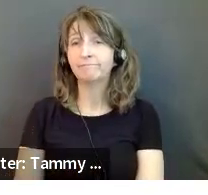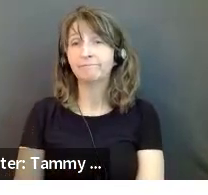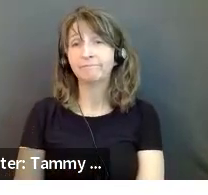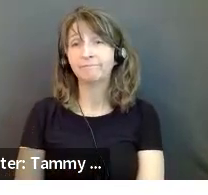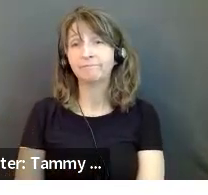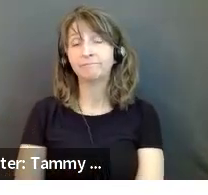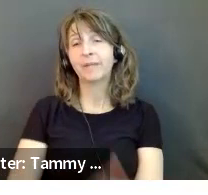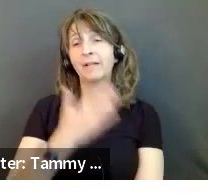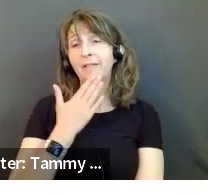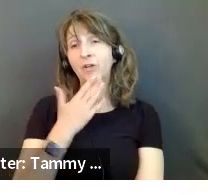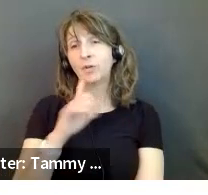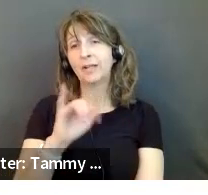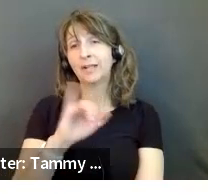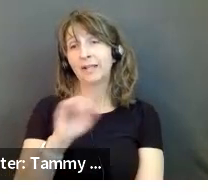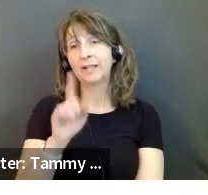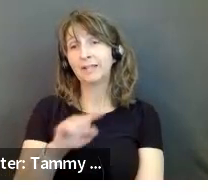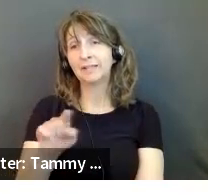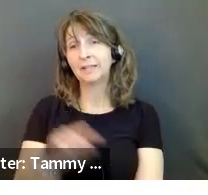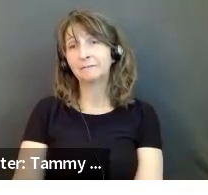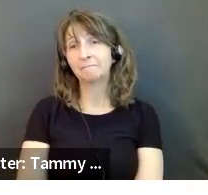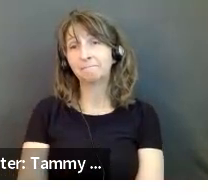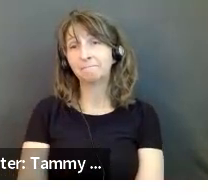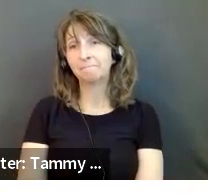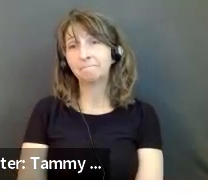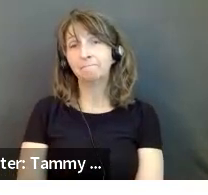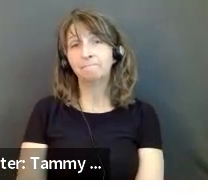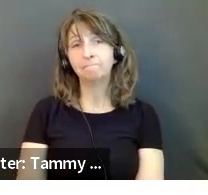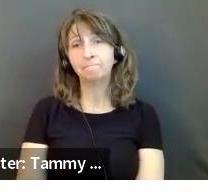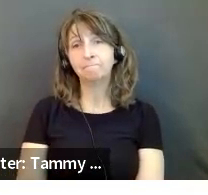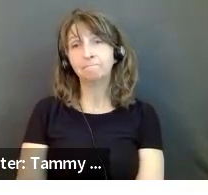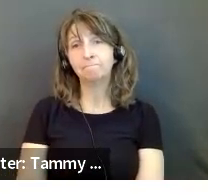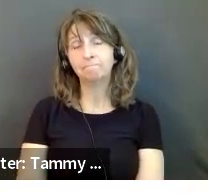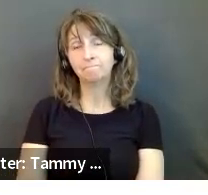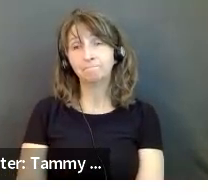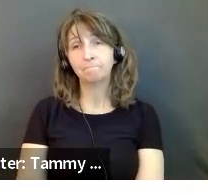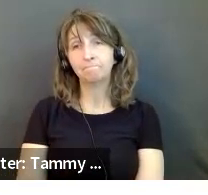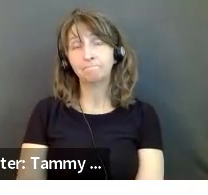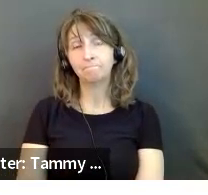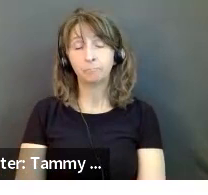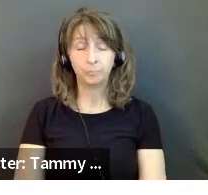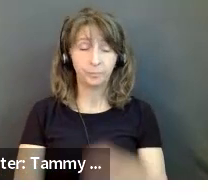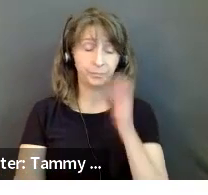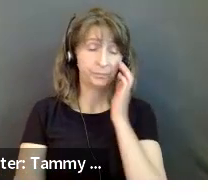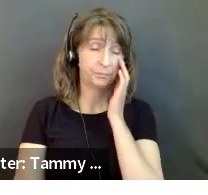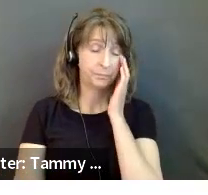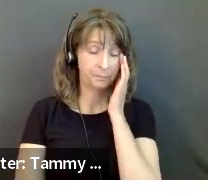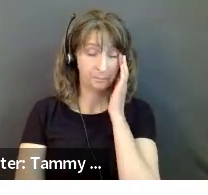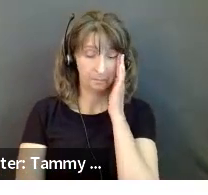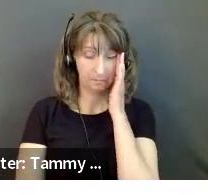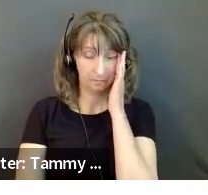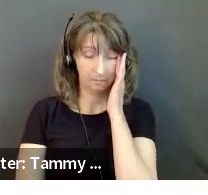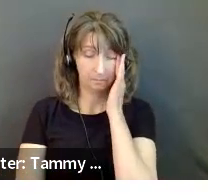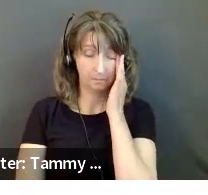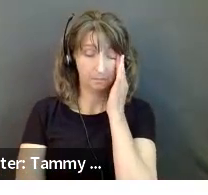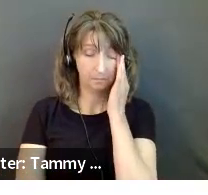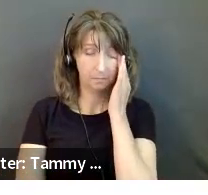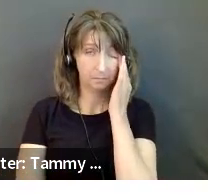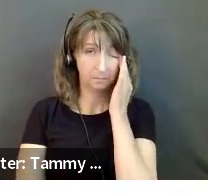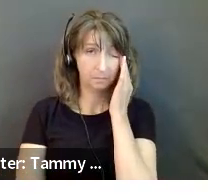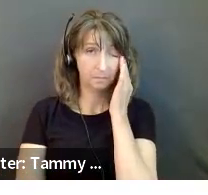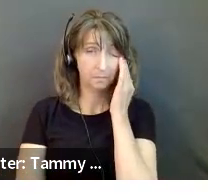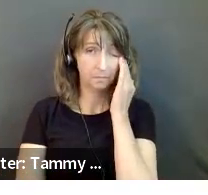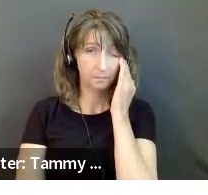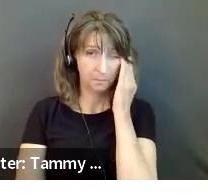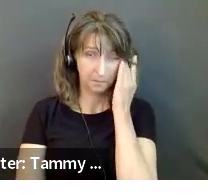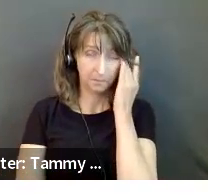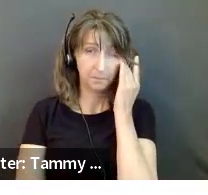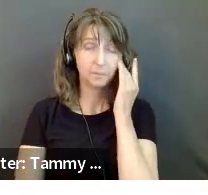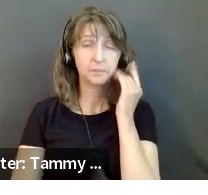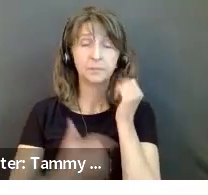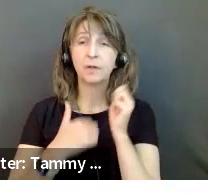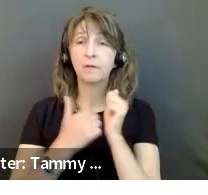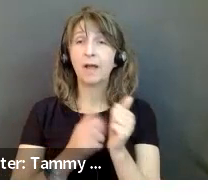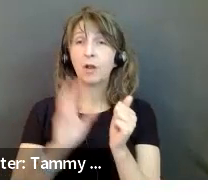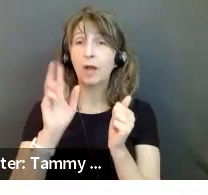Thank you, Louise. Trying to advance to the next slide here. Okay. Just to follow up, a little bit what Liz was saying as well.